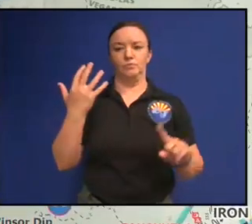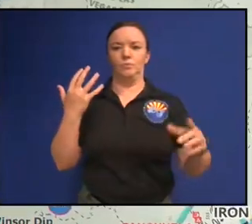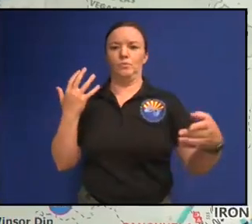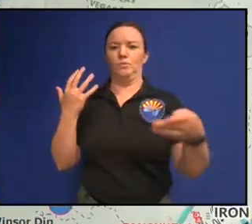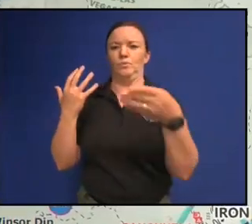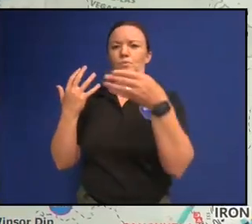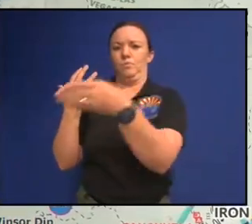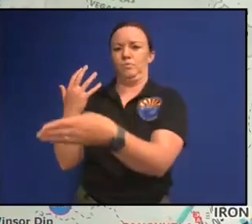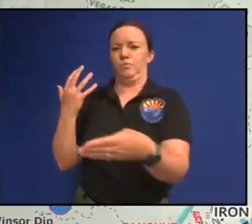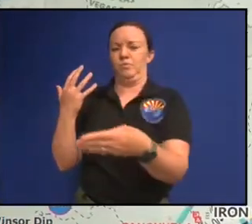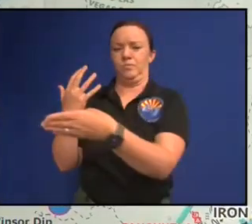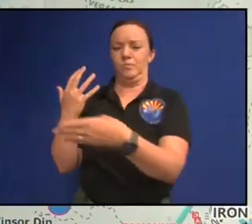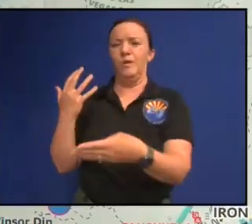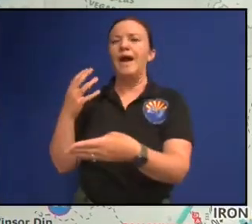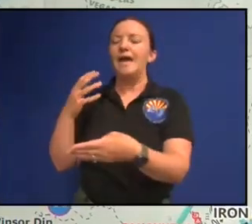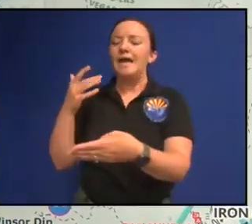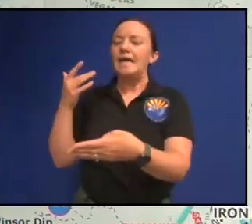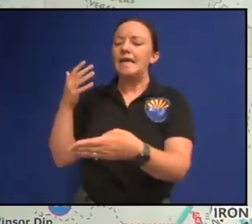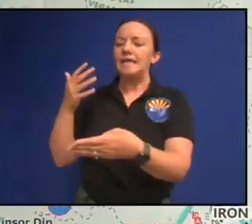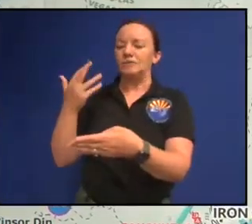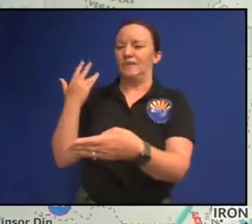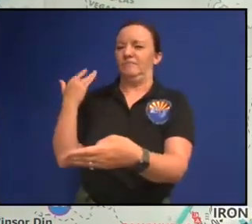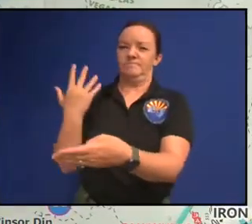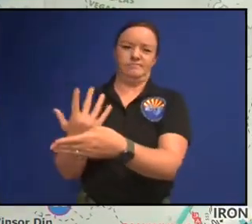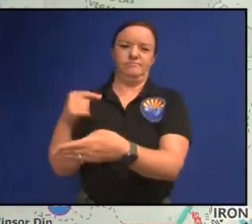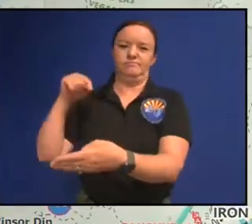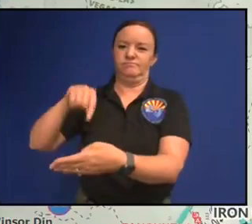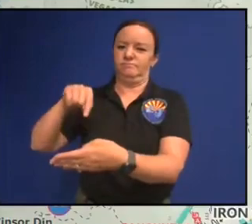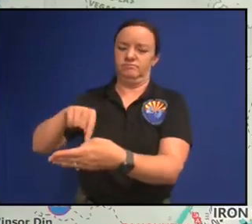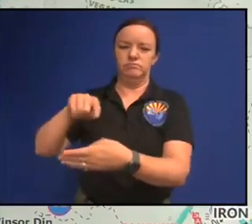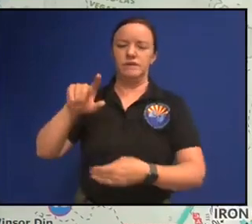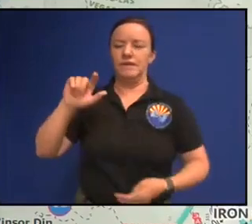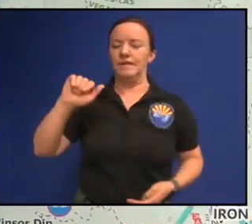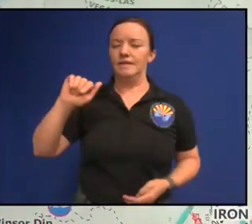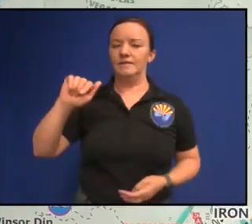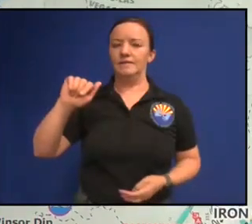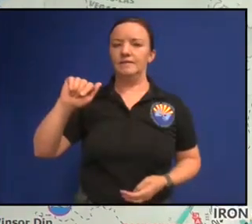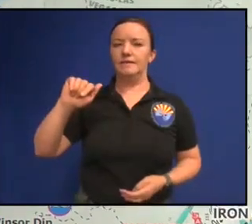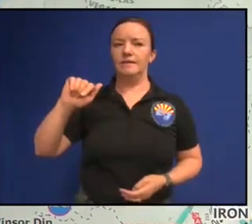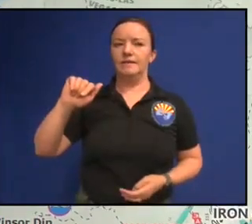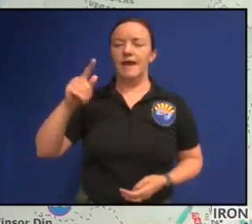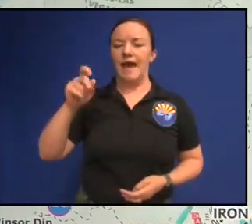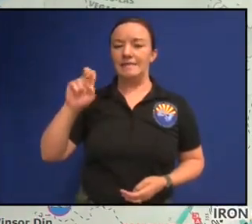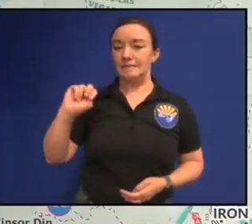ASPEN REALLY DOESN'T LIKE TO BURN VERY WELL UNLESS IT HAS ANOTHER FUEL TYPE WITH IT.